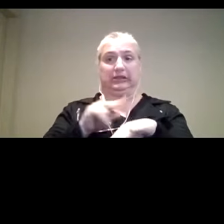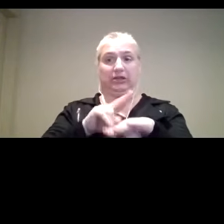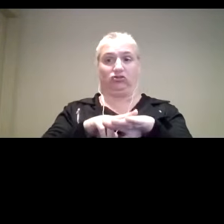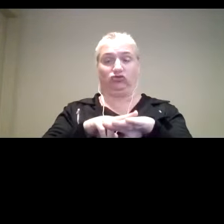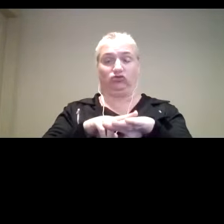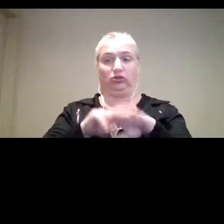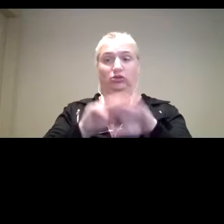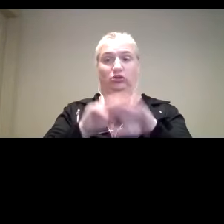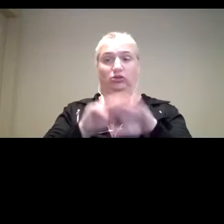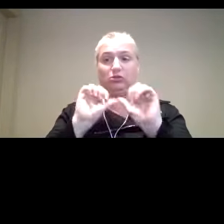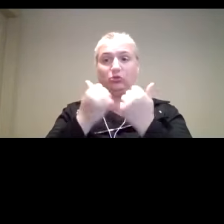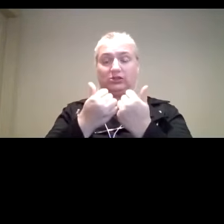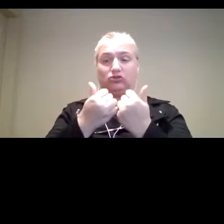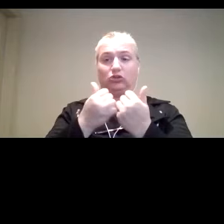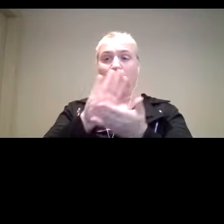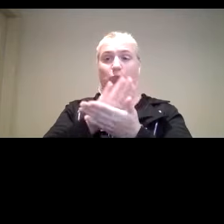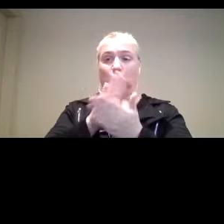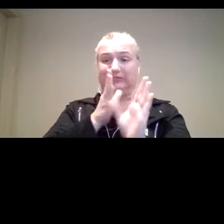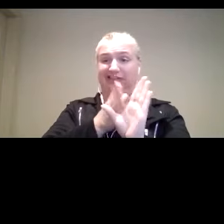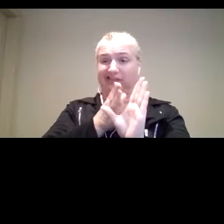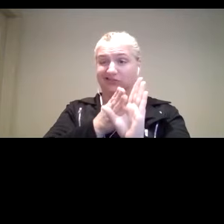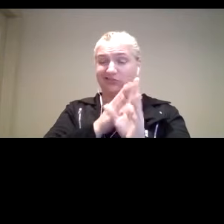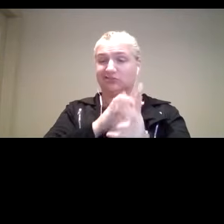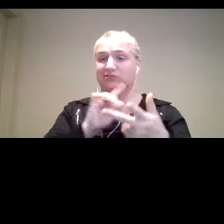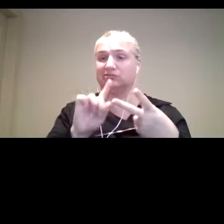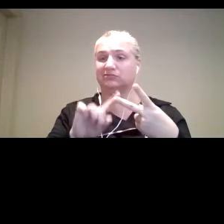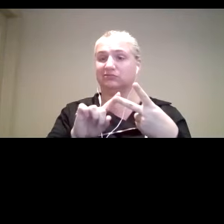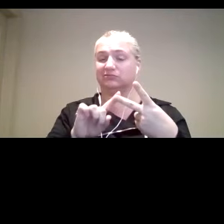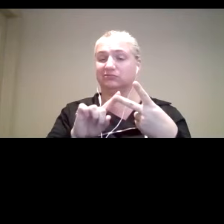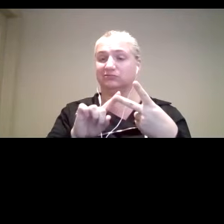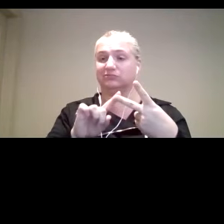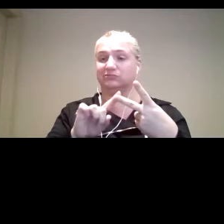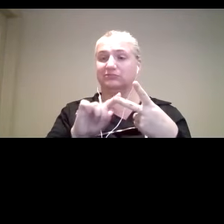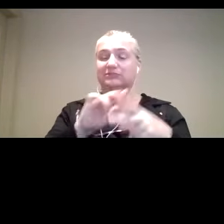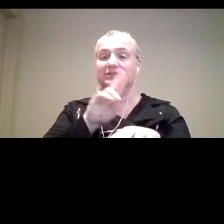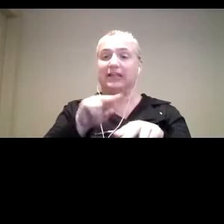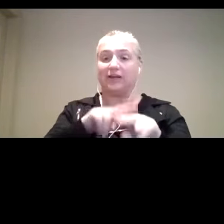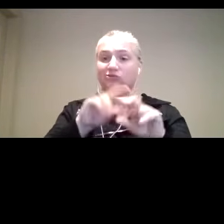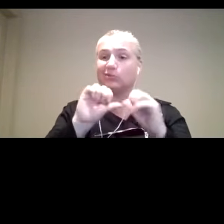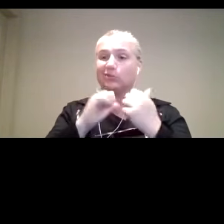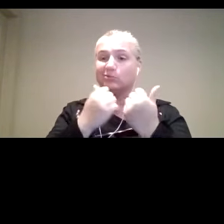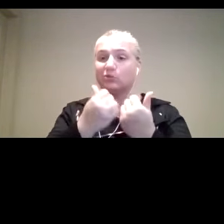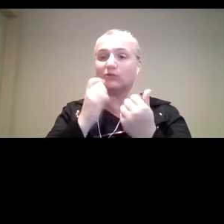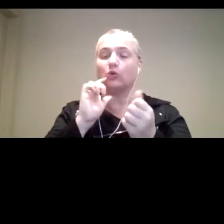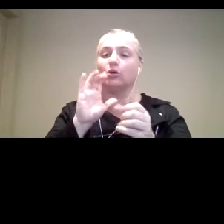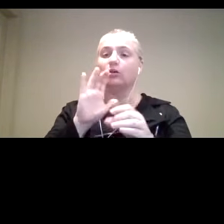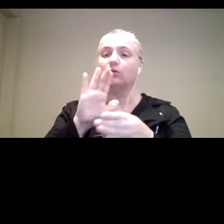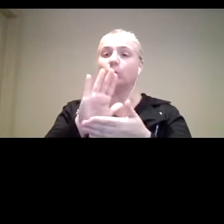of School Psychologists, that comes from the the national association for school counselors,